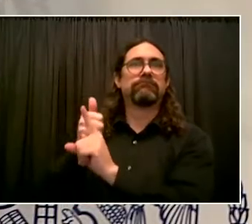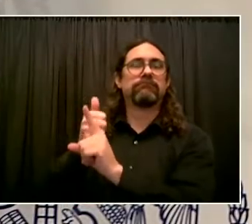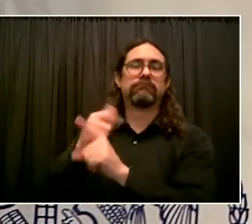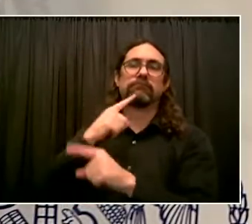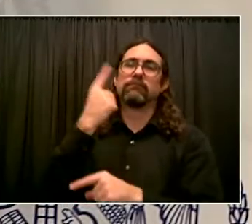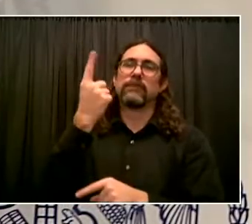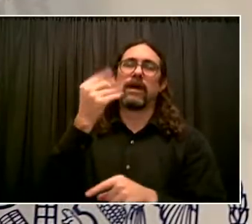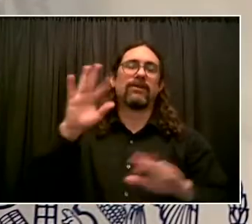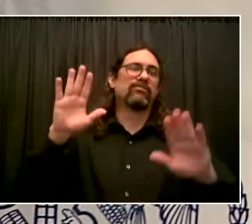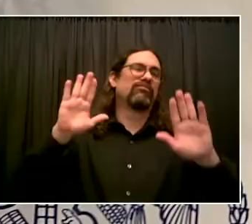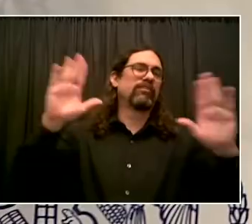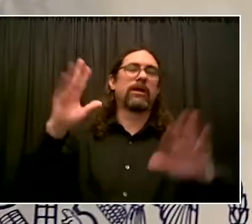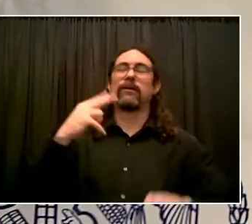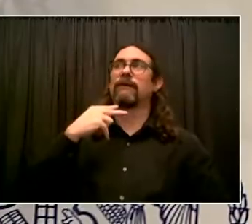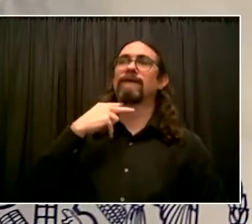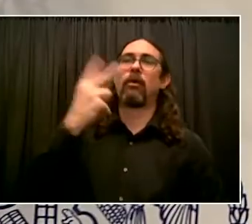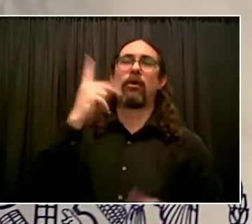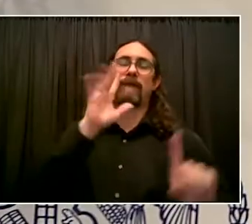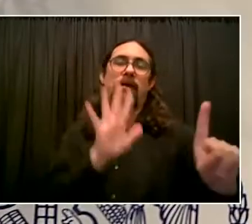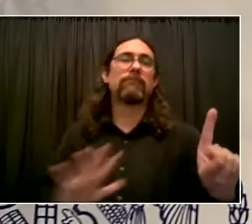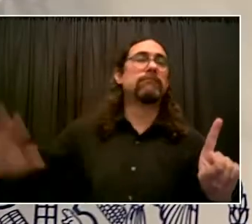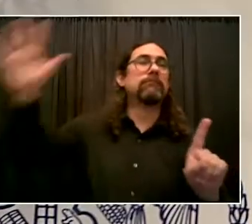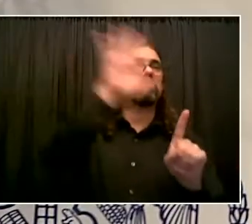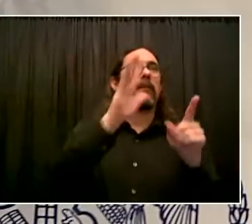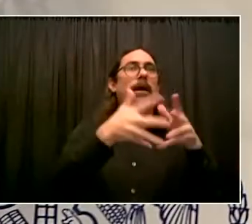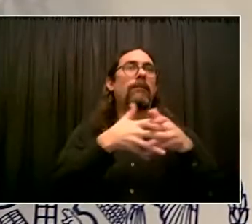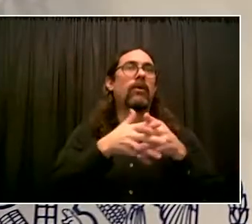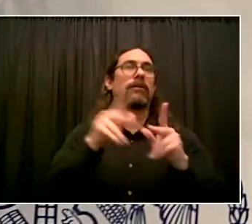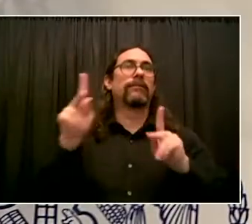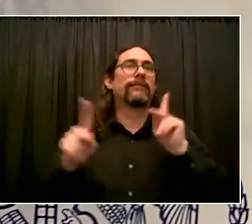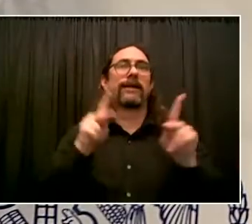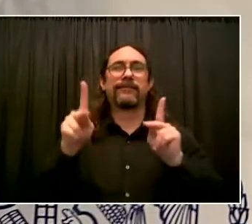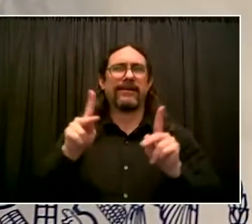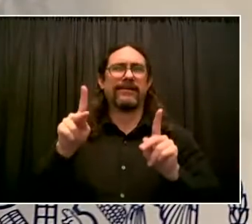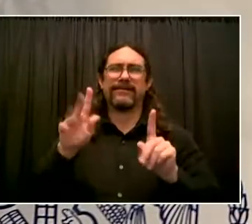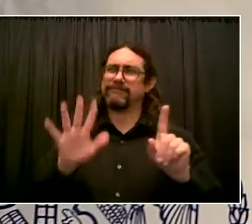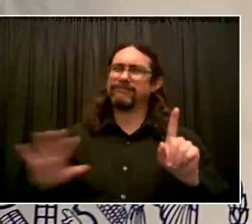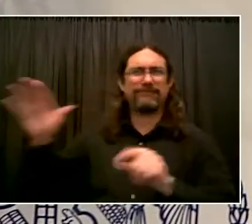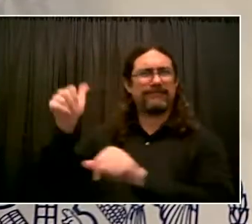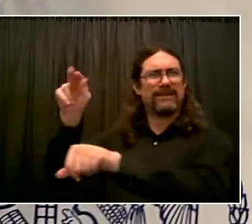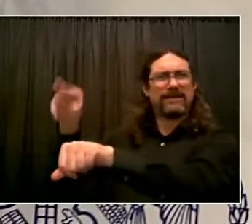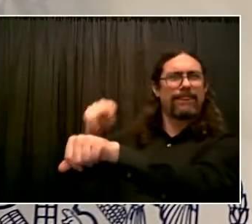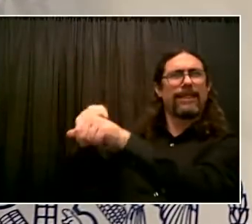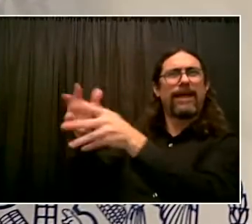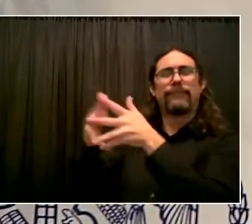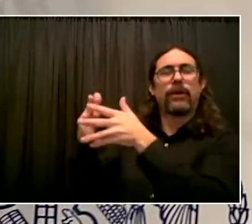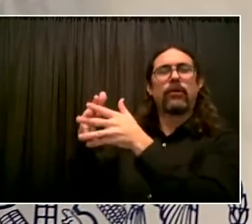ONE OF THE GREAT NATIALON VOICES ON WHY THIS IS SO IMPORTANT.